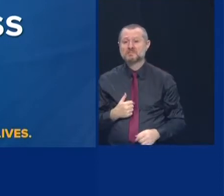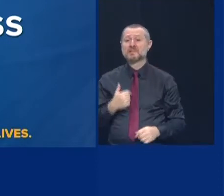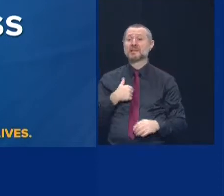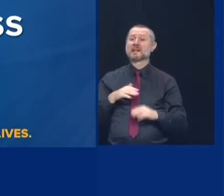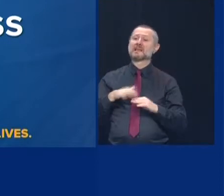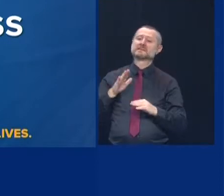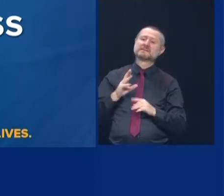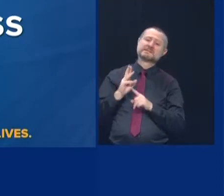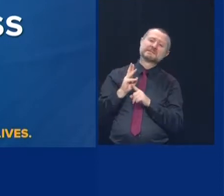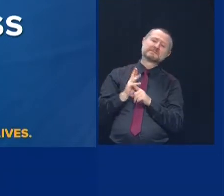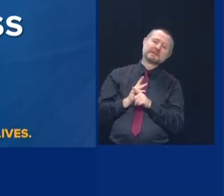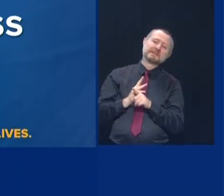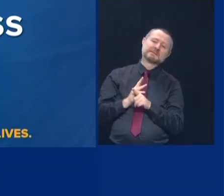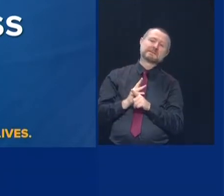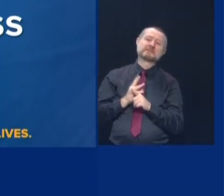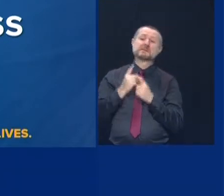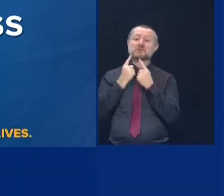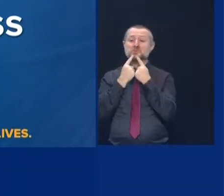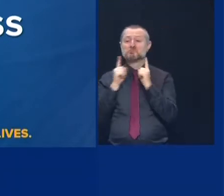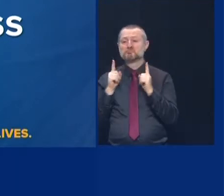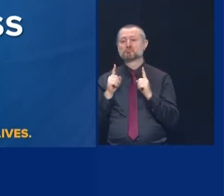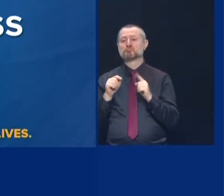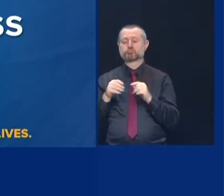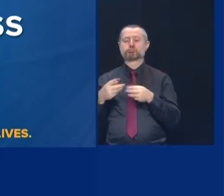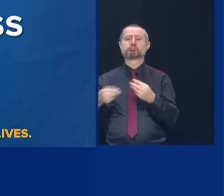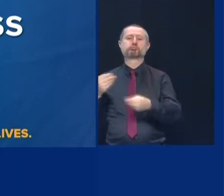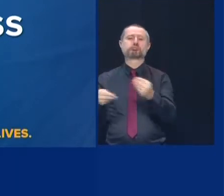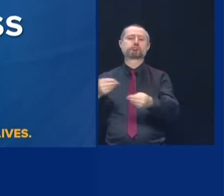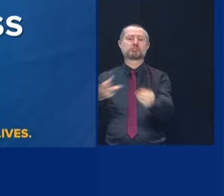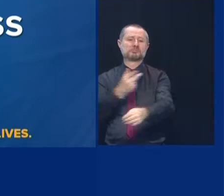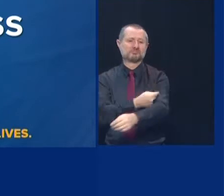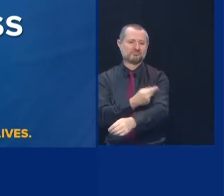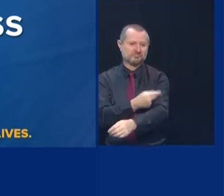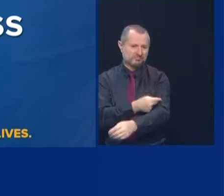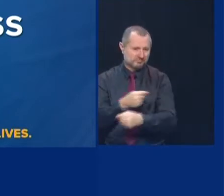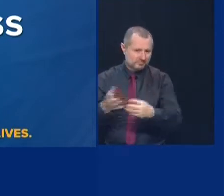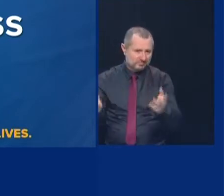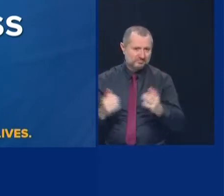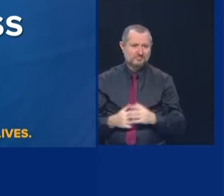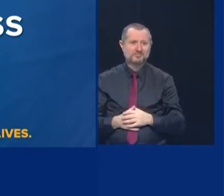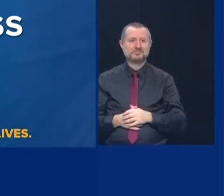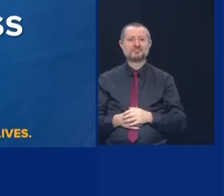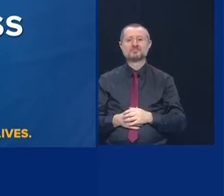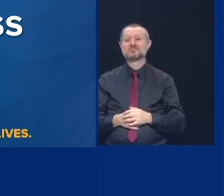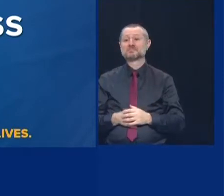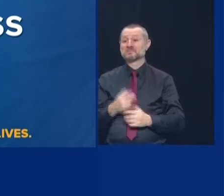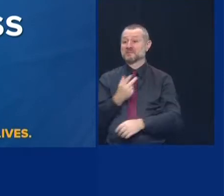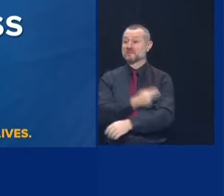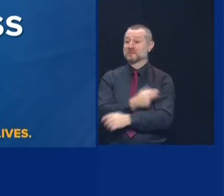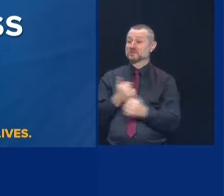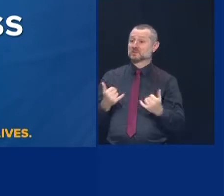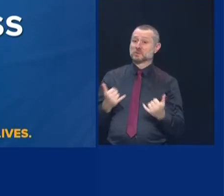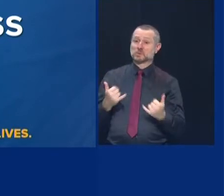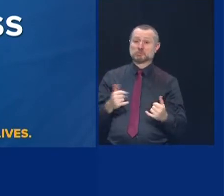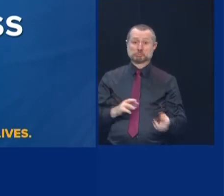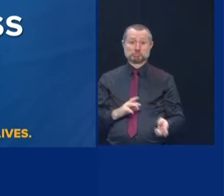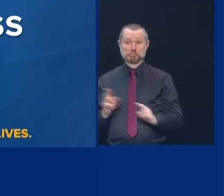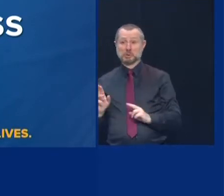VACCINATION. I WILL WAGER ANYONE WHO WANTS TO WAGER, IT WILL BE AT LEAST SIX